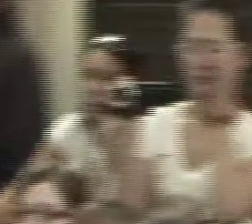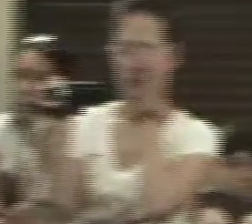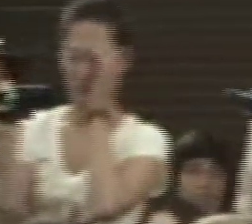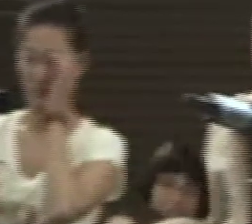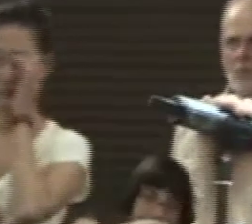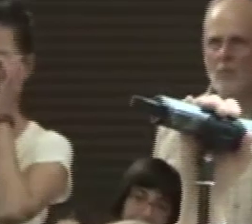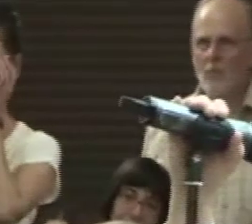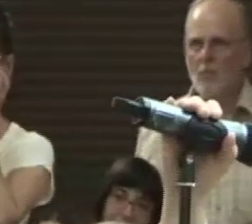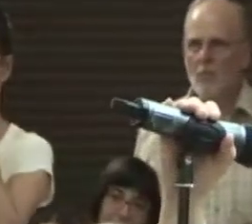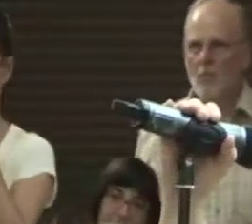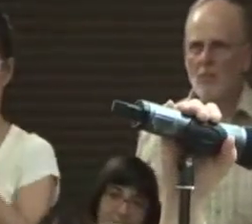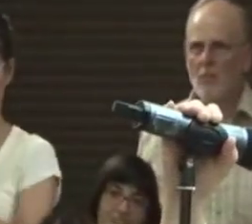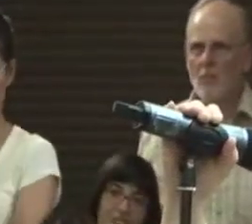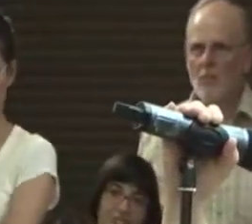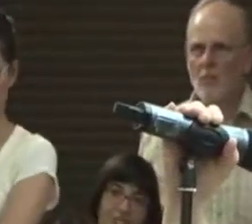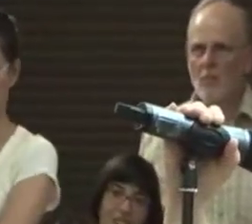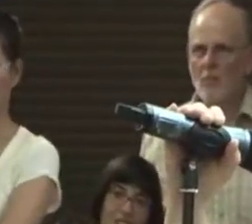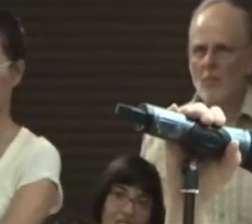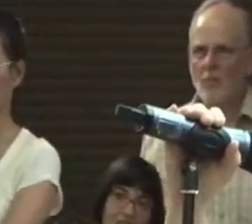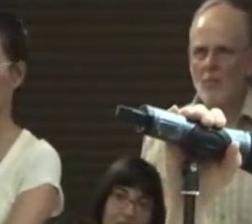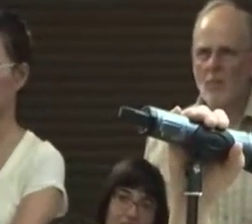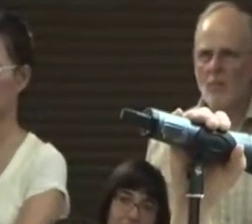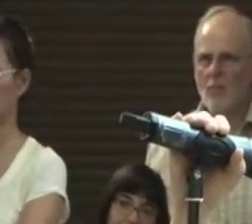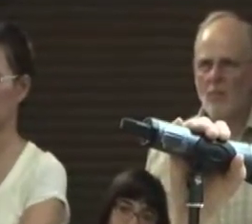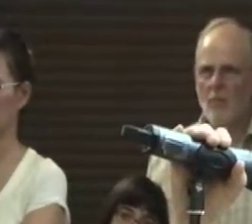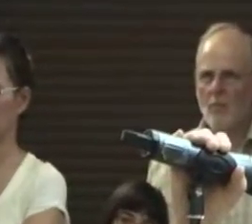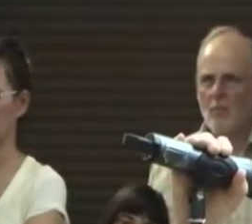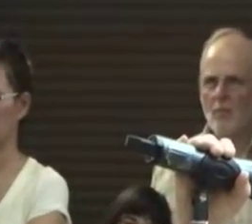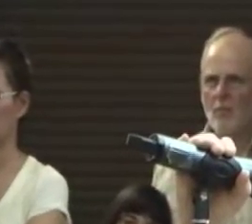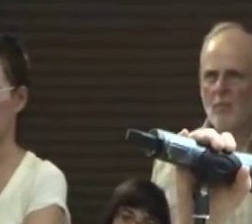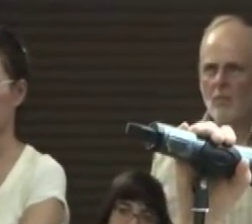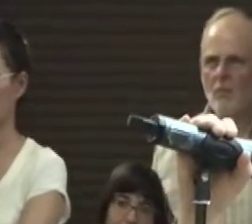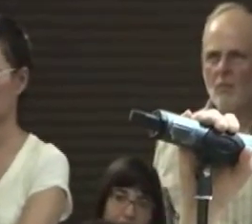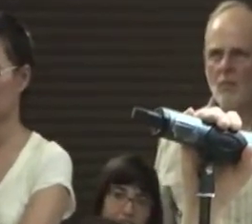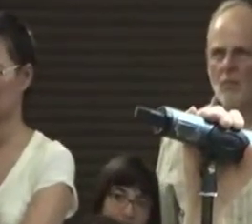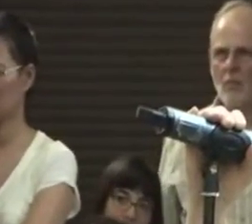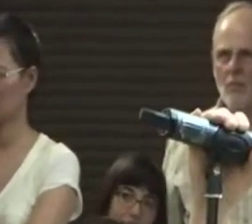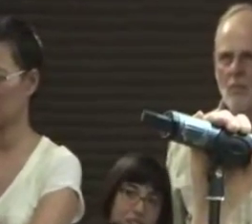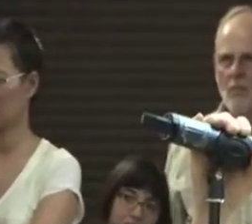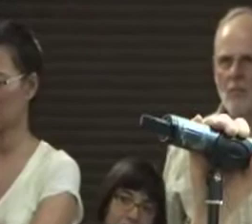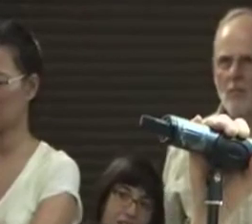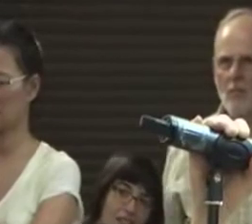and end the radiation of citizens passing as "red zones"